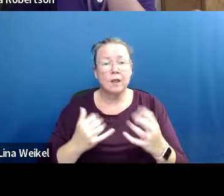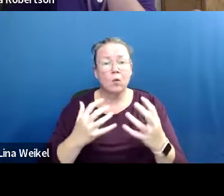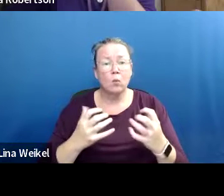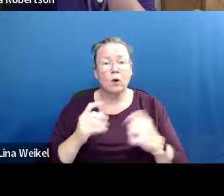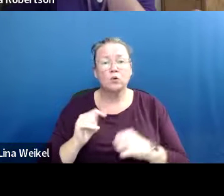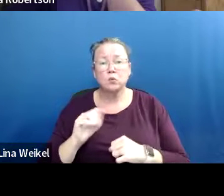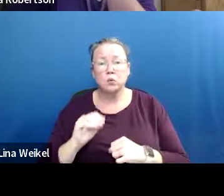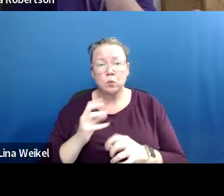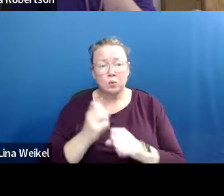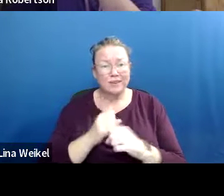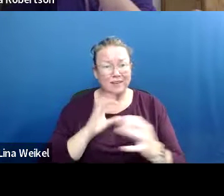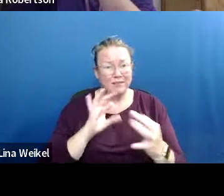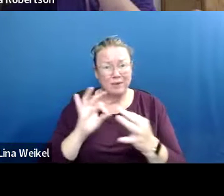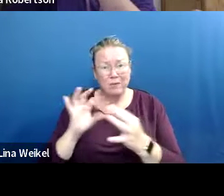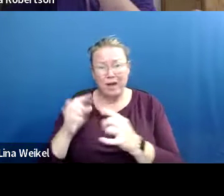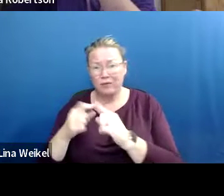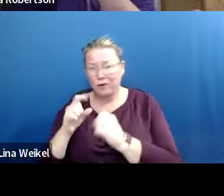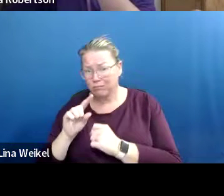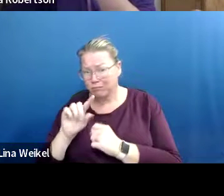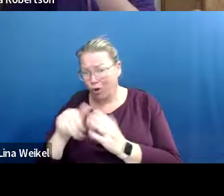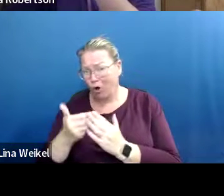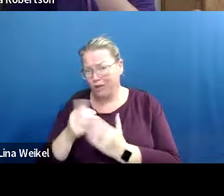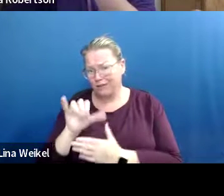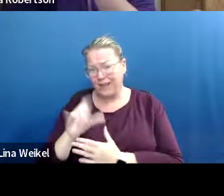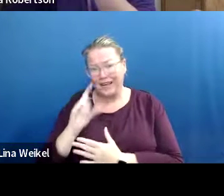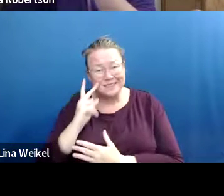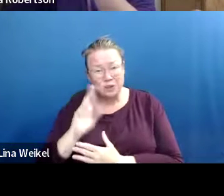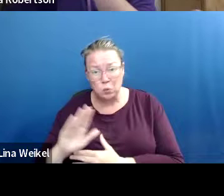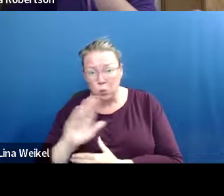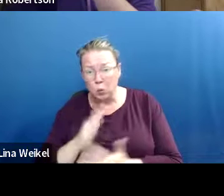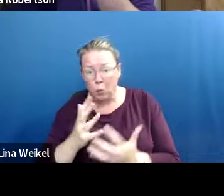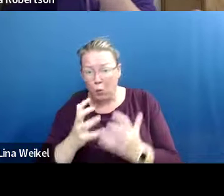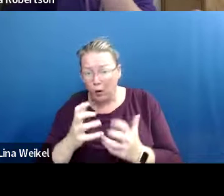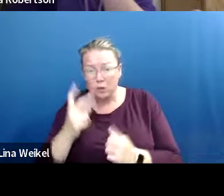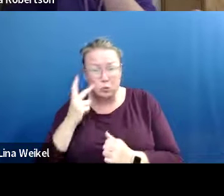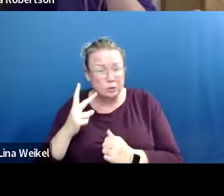Harm (He/Him): get feedback from all of that and see what you guys want to see from this meeting.